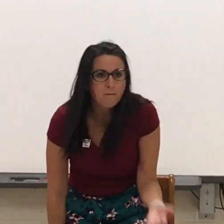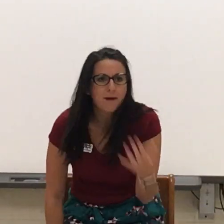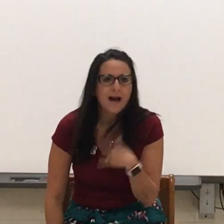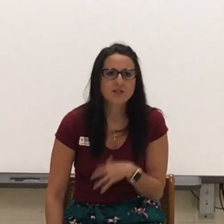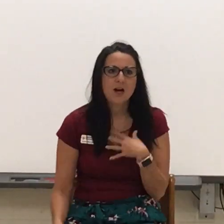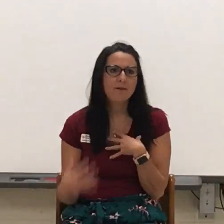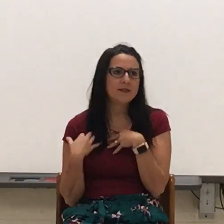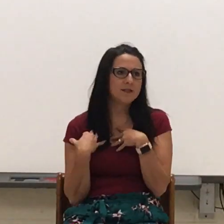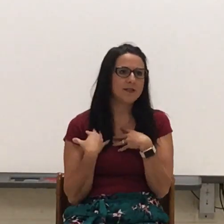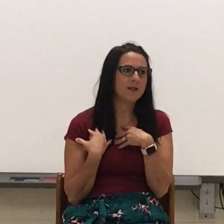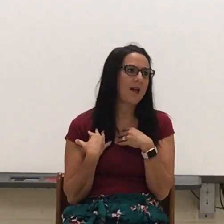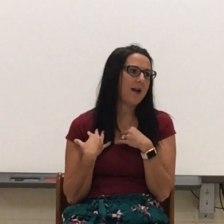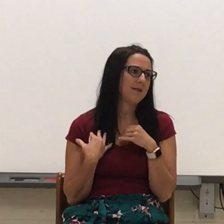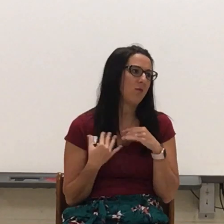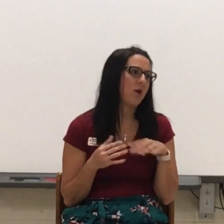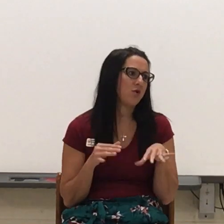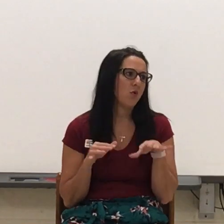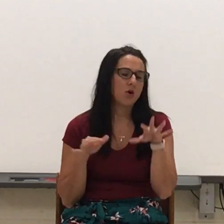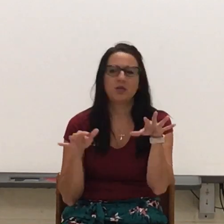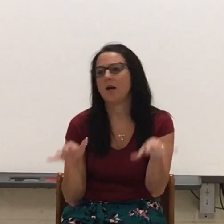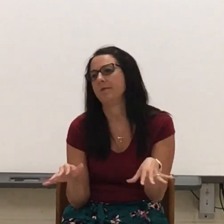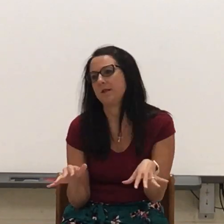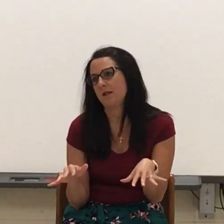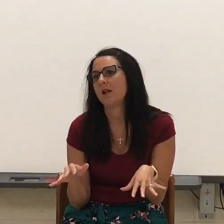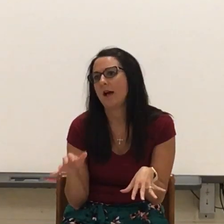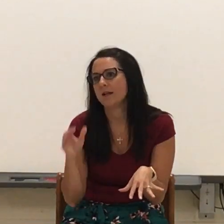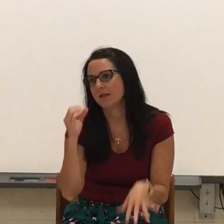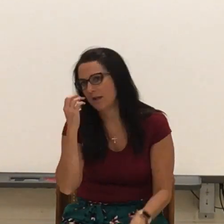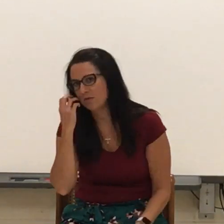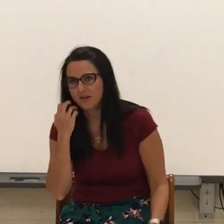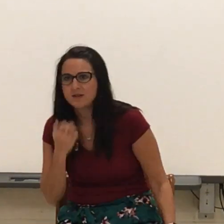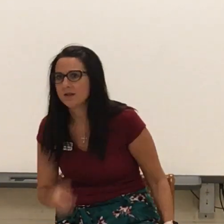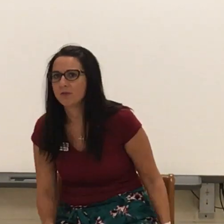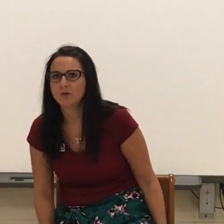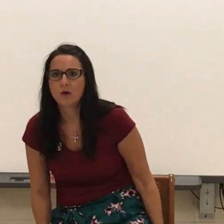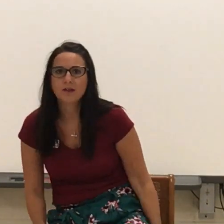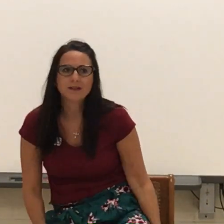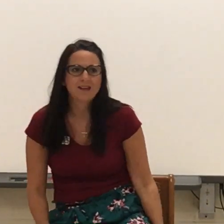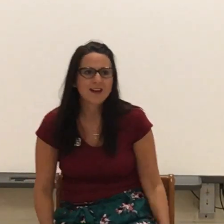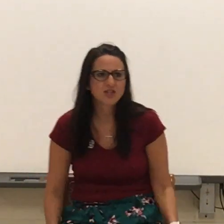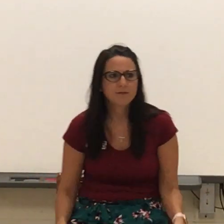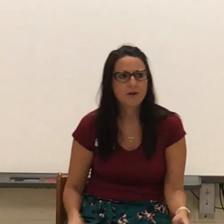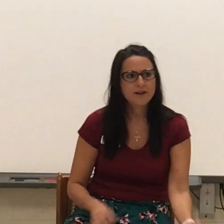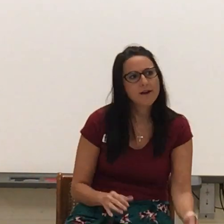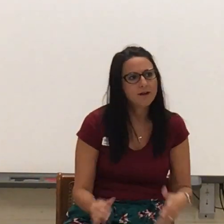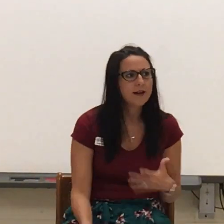my job is in the class and what your job is in this class. So it's very similar to what